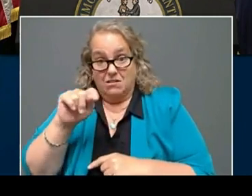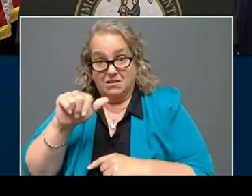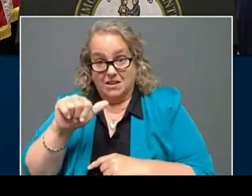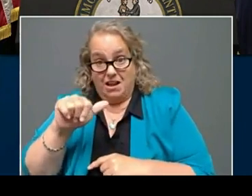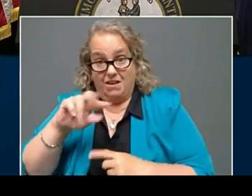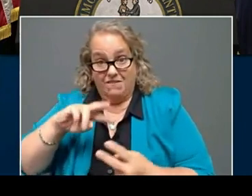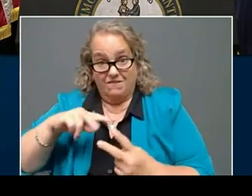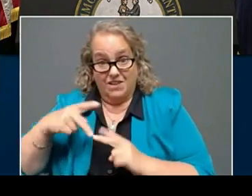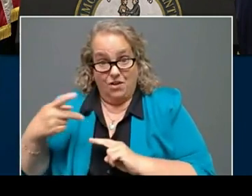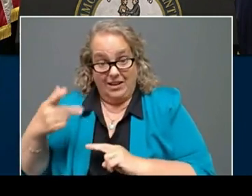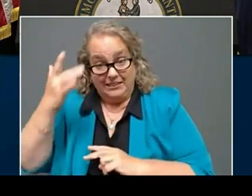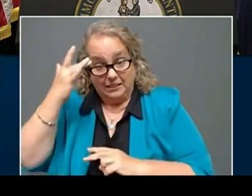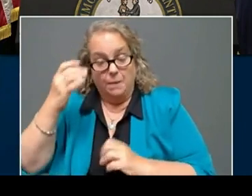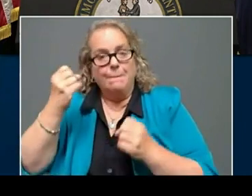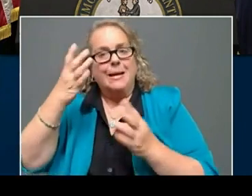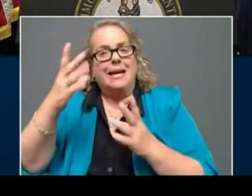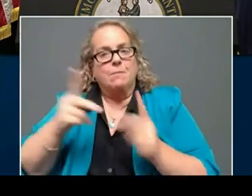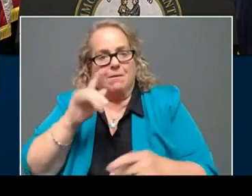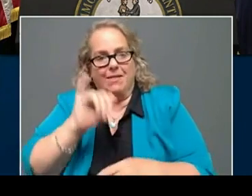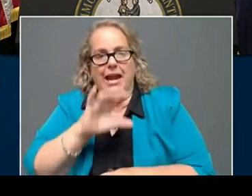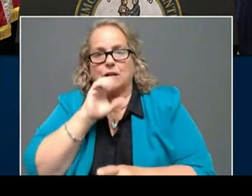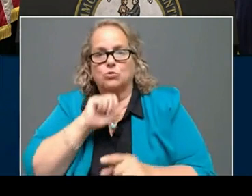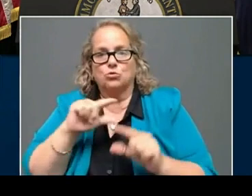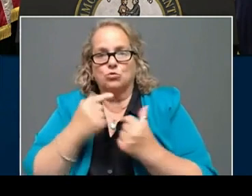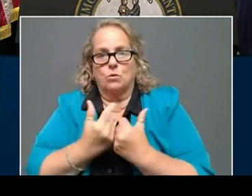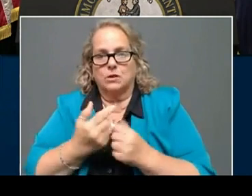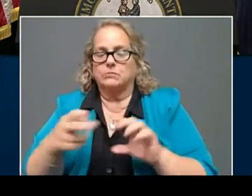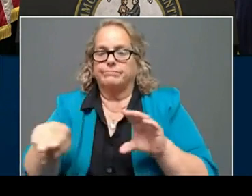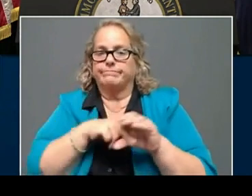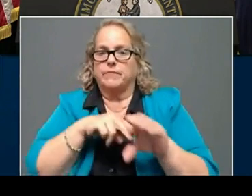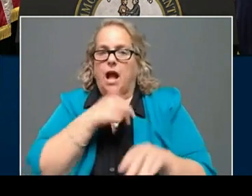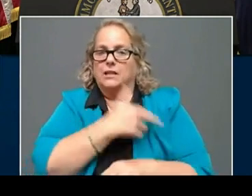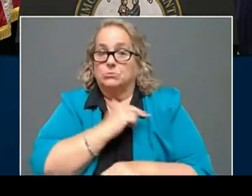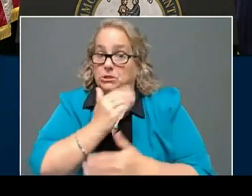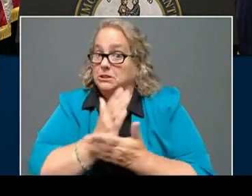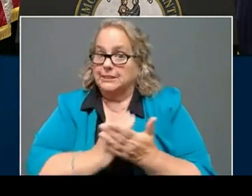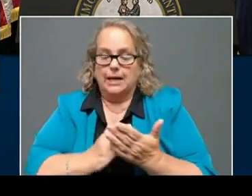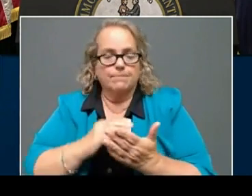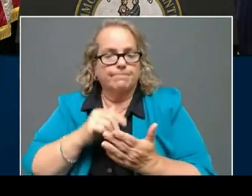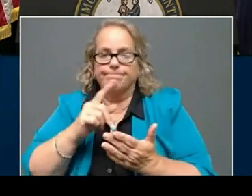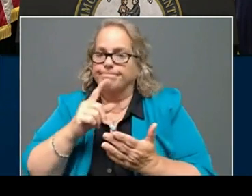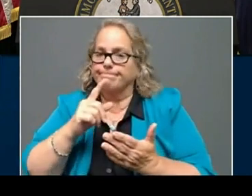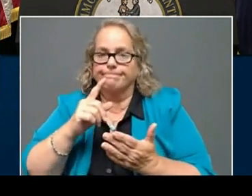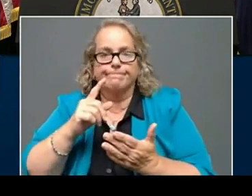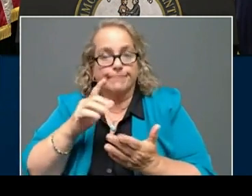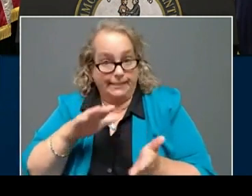hospital and some of them never make it out. So from the original covid strain